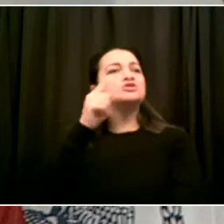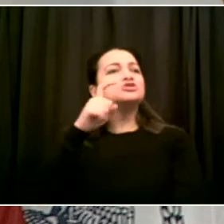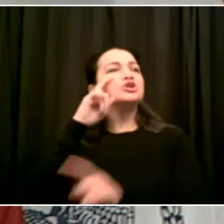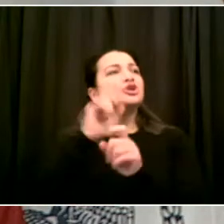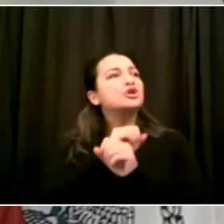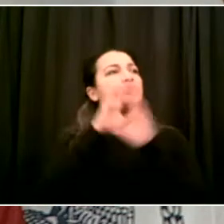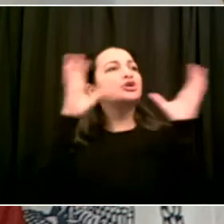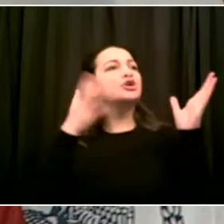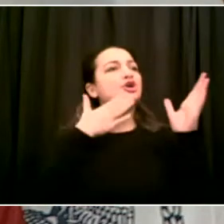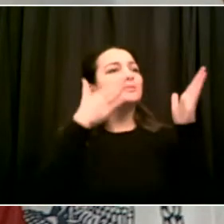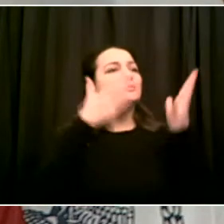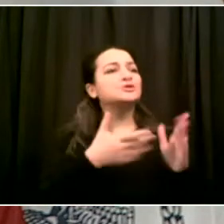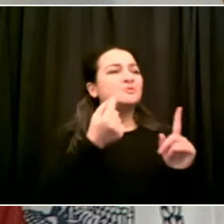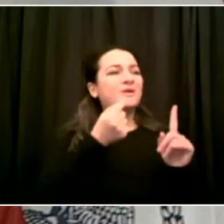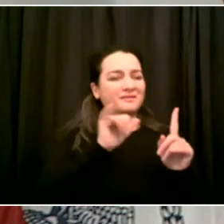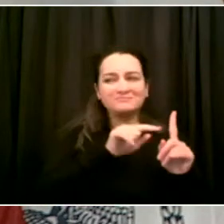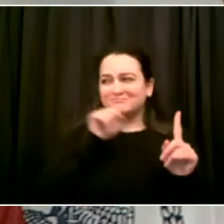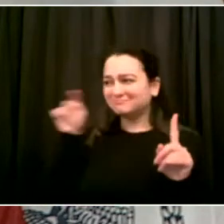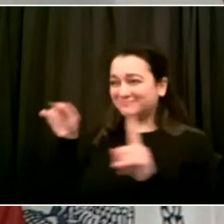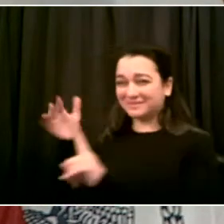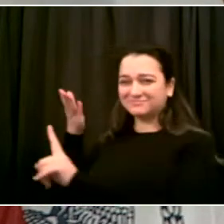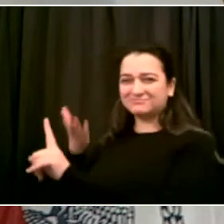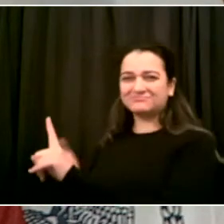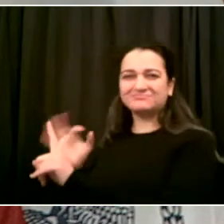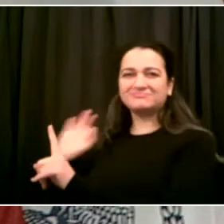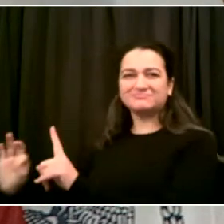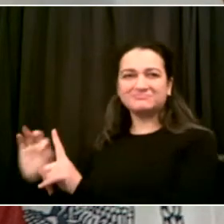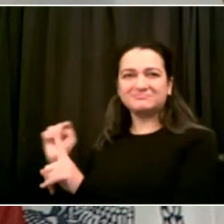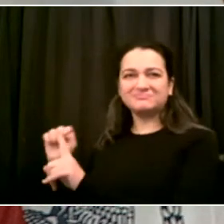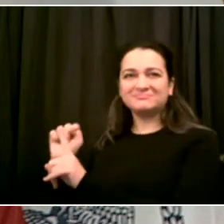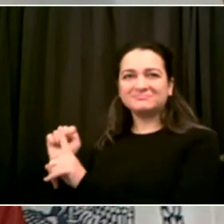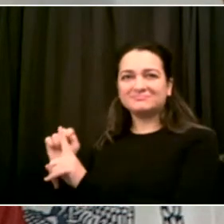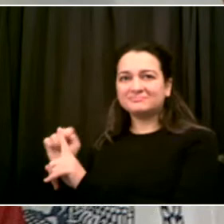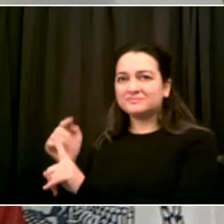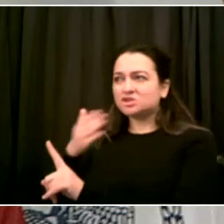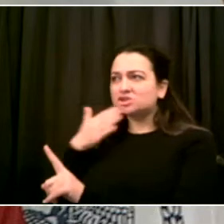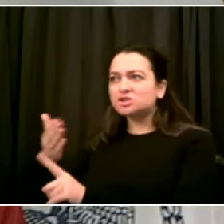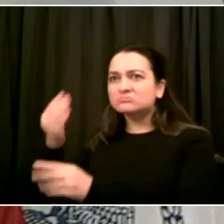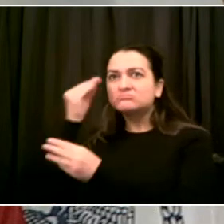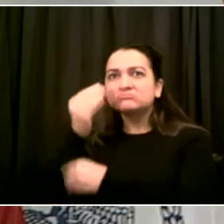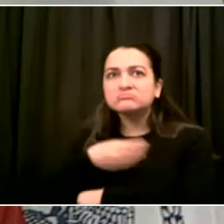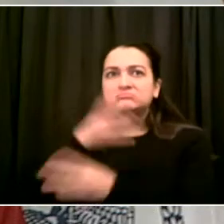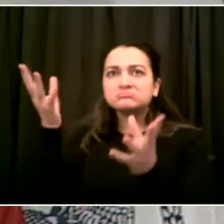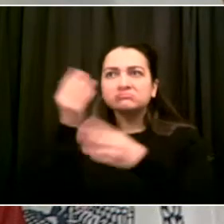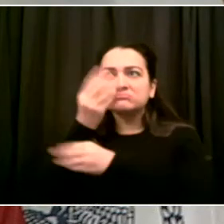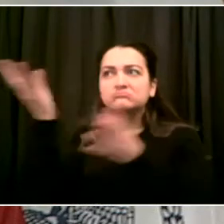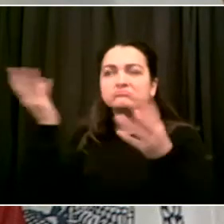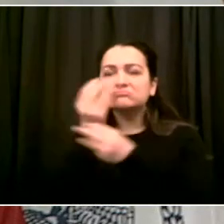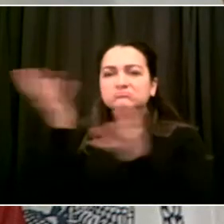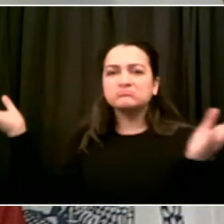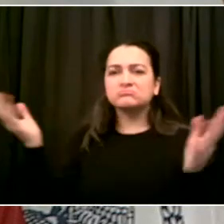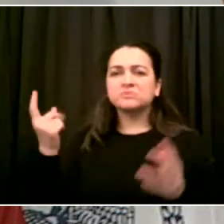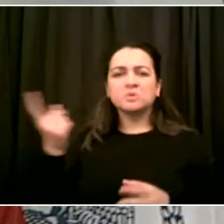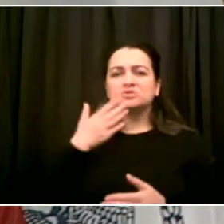EXAMPLE OF A COMPASSIONATE AND DECENT APPROACH TO GETTING PEOPLE THE NEWS THEY NEED. AND I REALLY